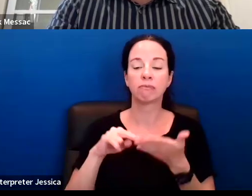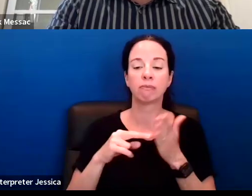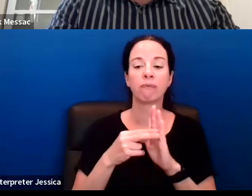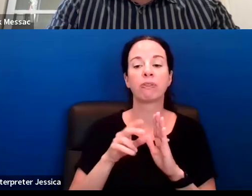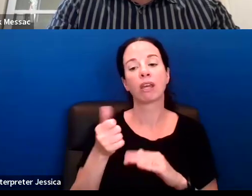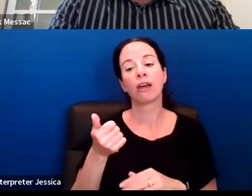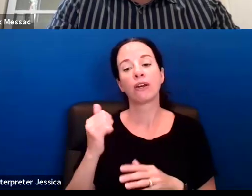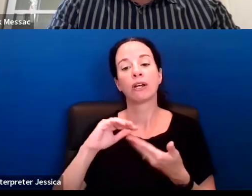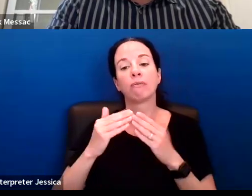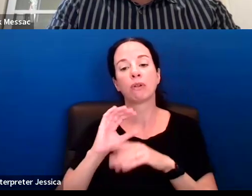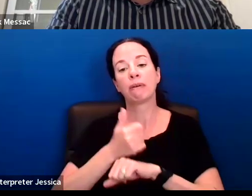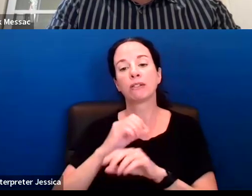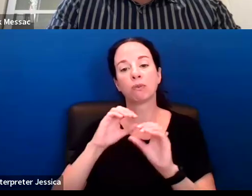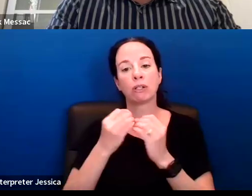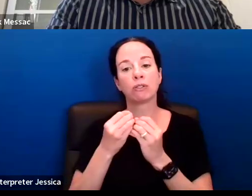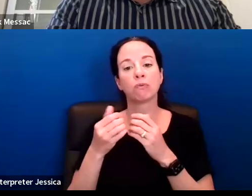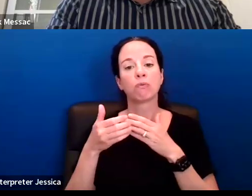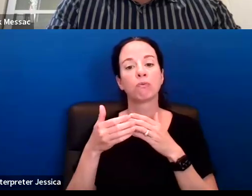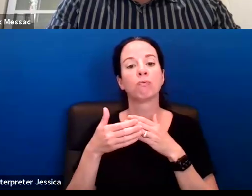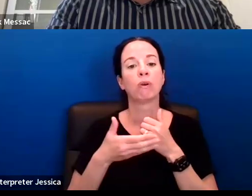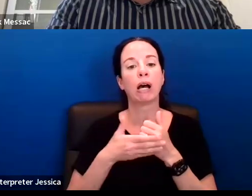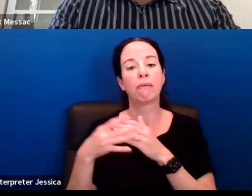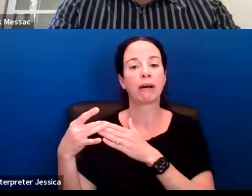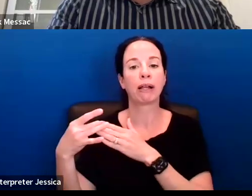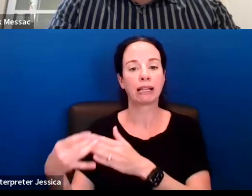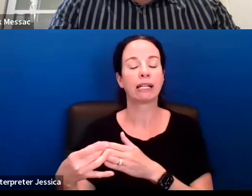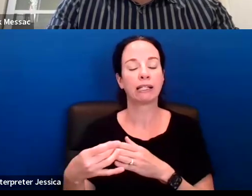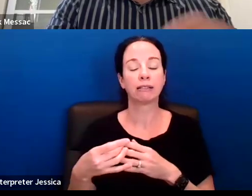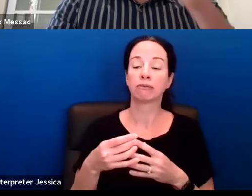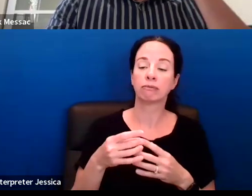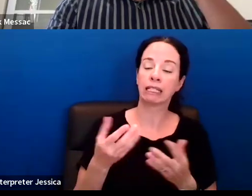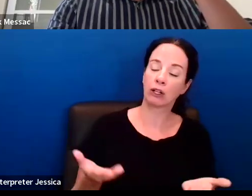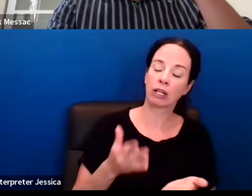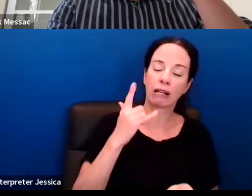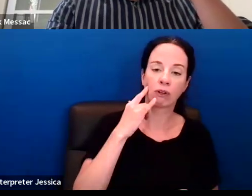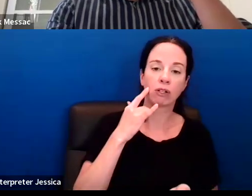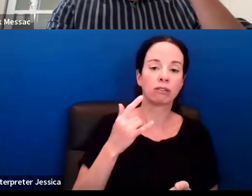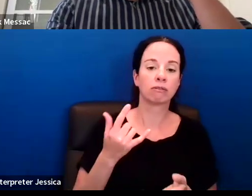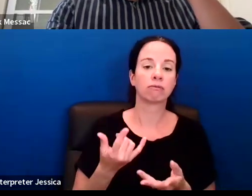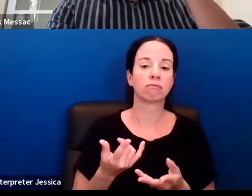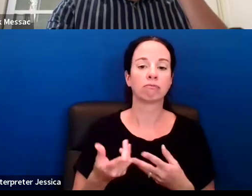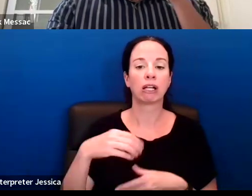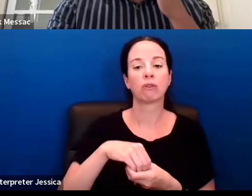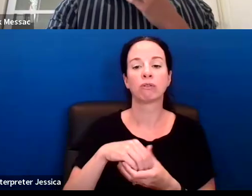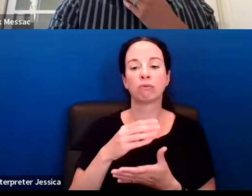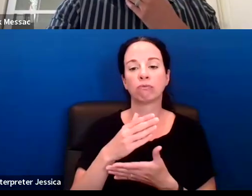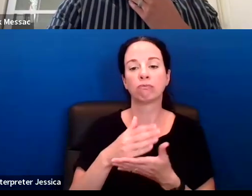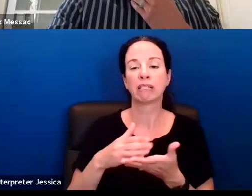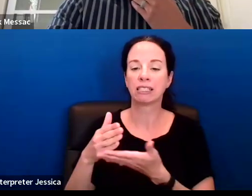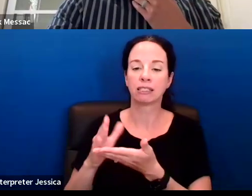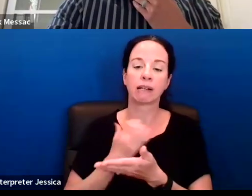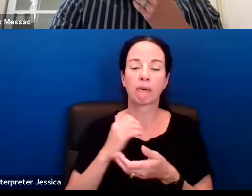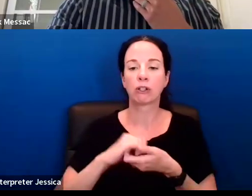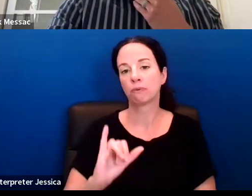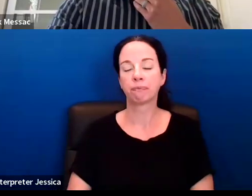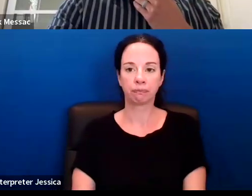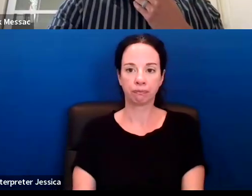organizations and users within California to the pieces within our partnership as well.